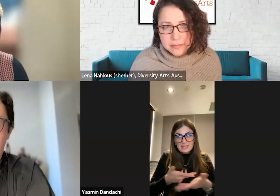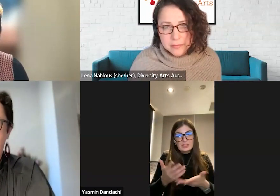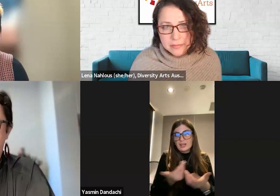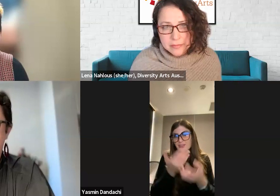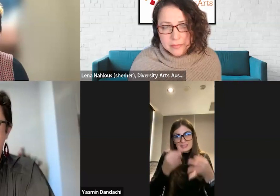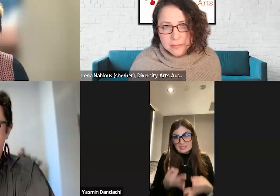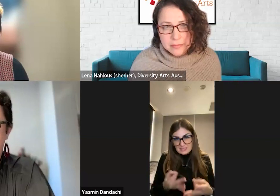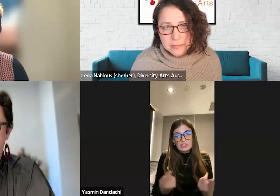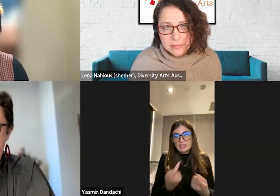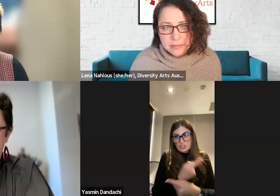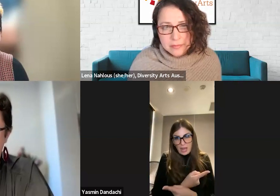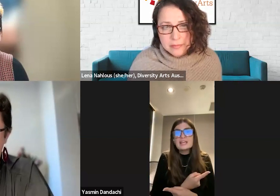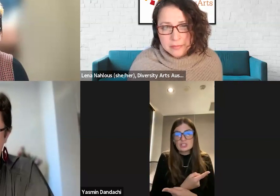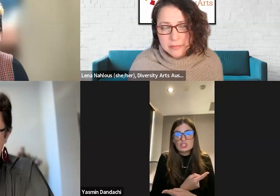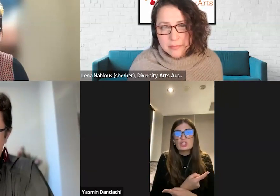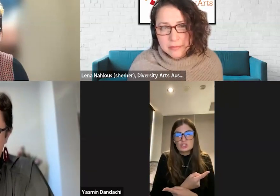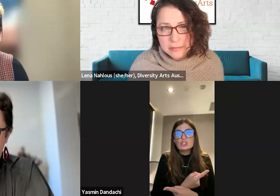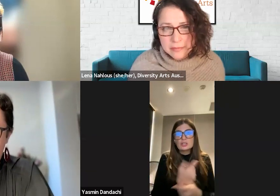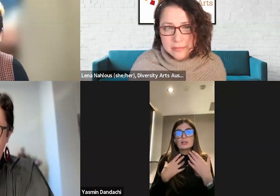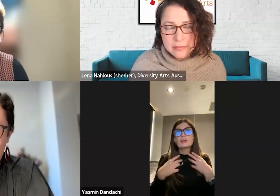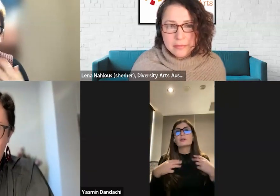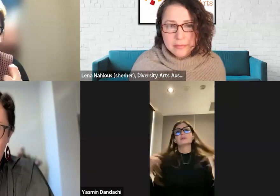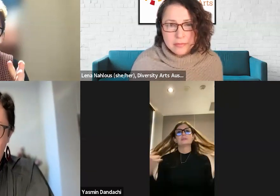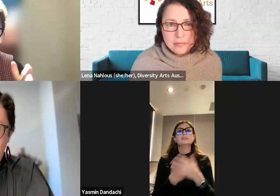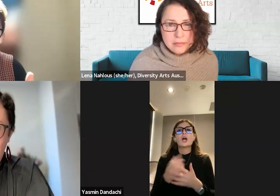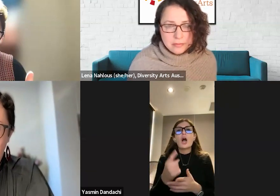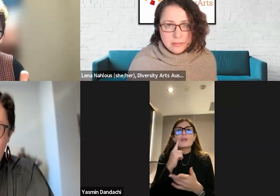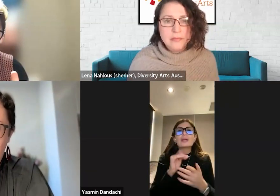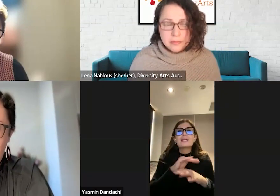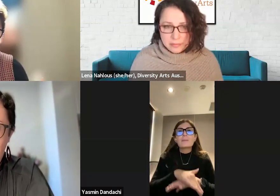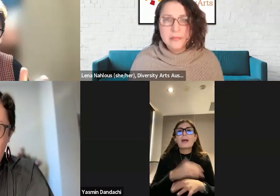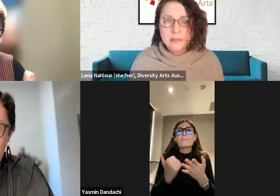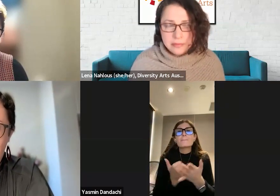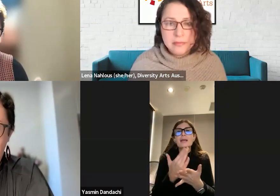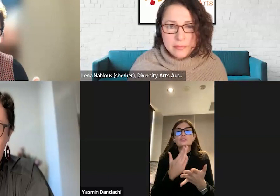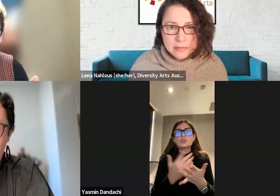So I think it is about needing to adhere to the current regulatory